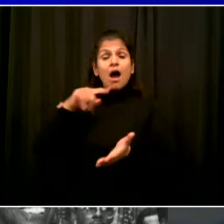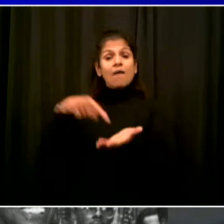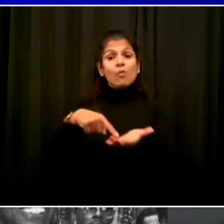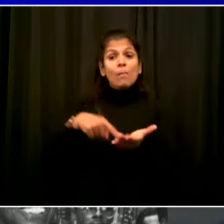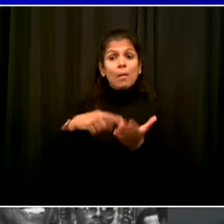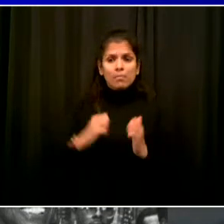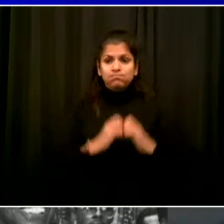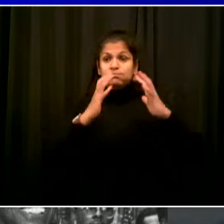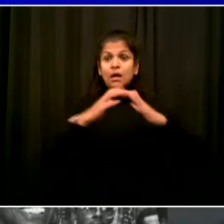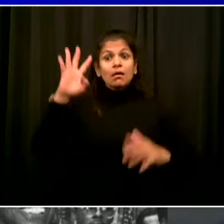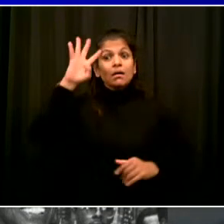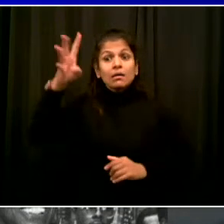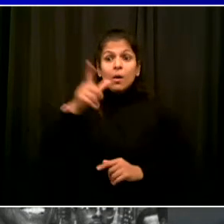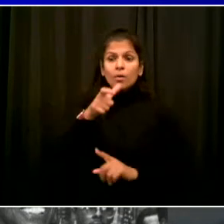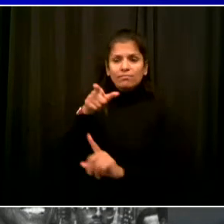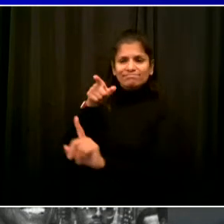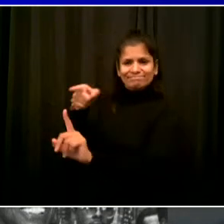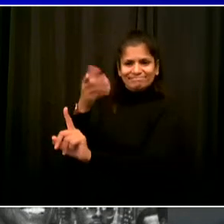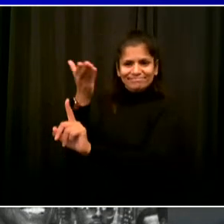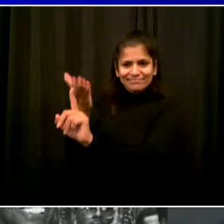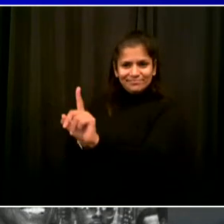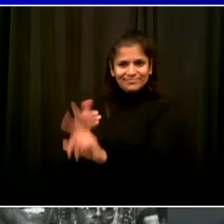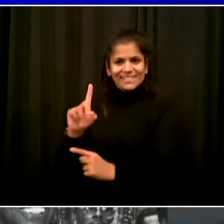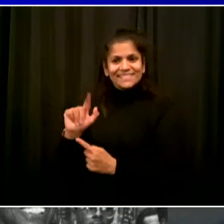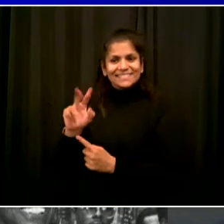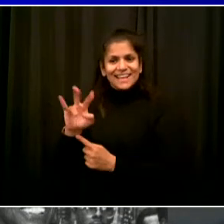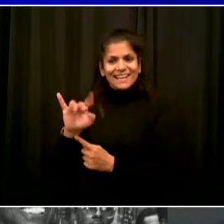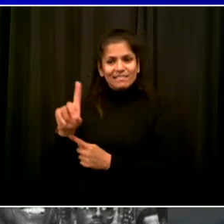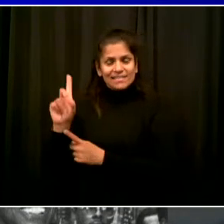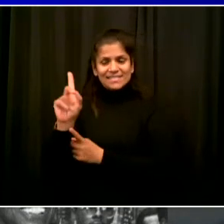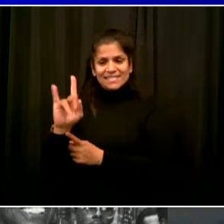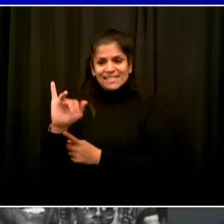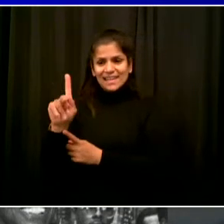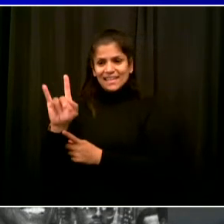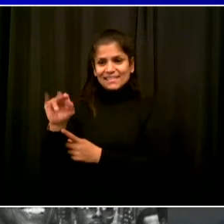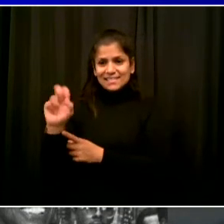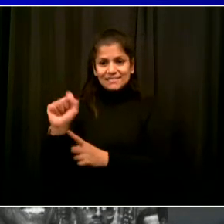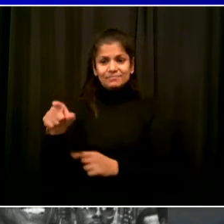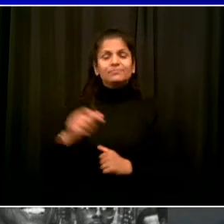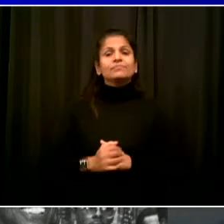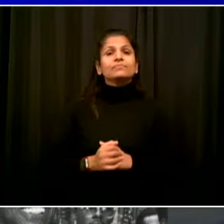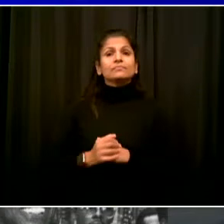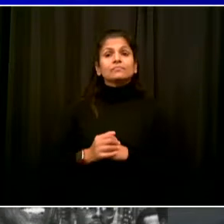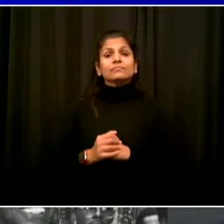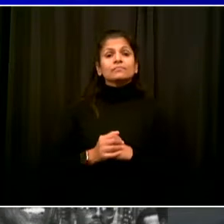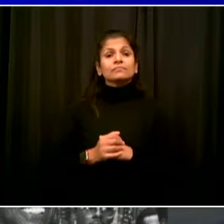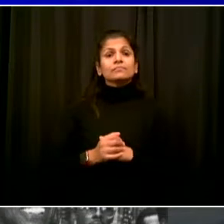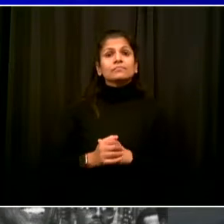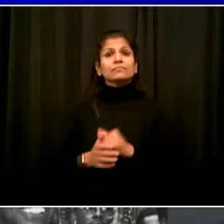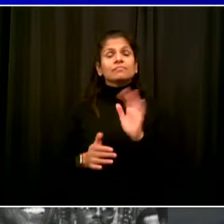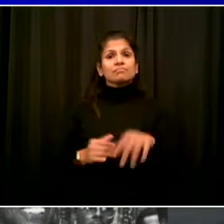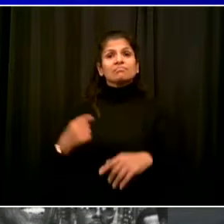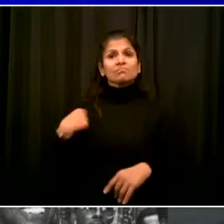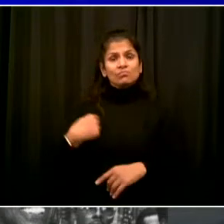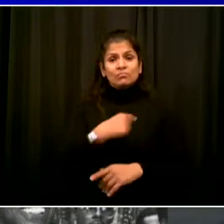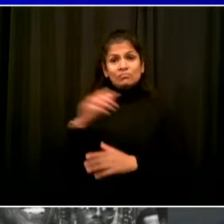LAUNCHED. AND THE GENERATIONS OFOF